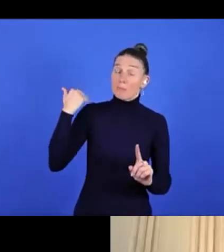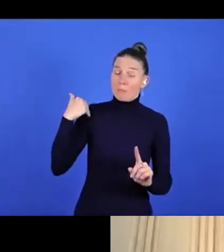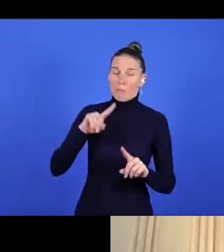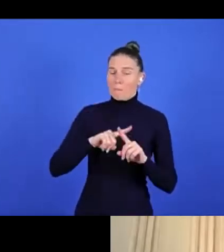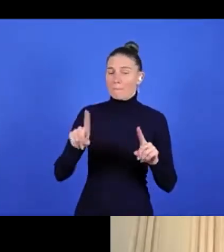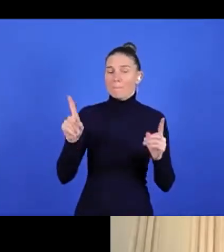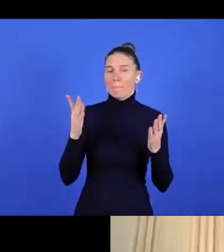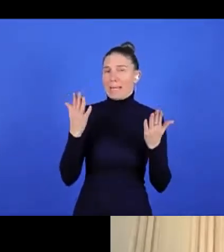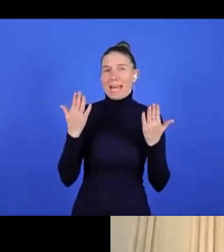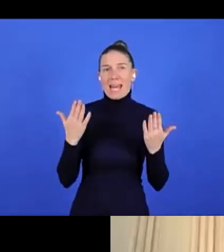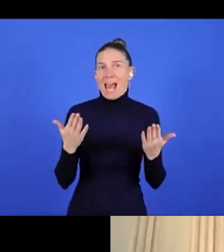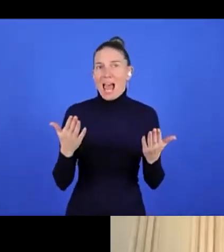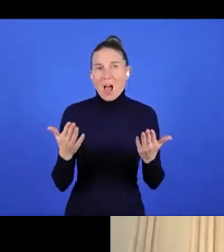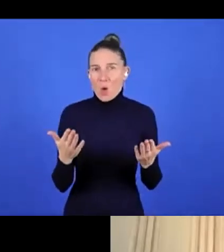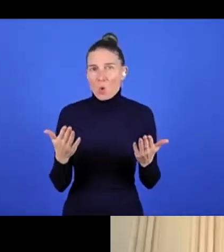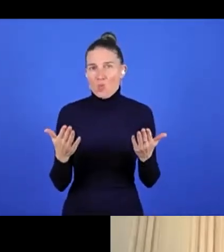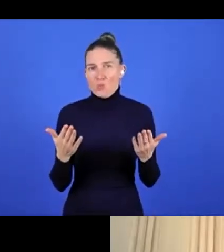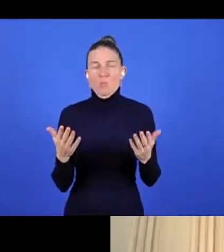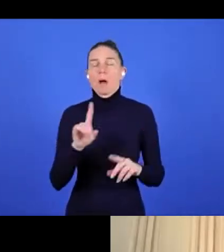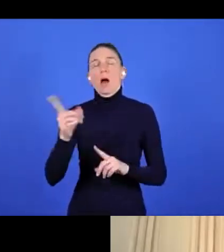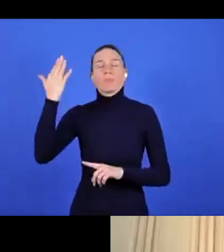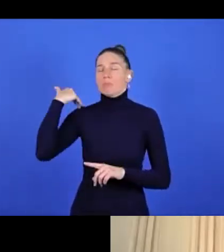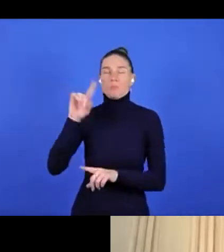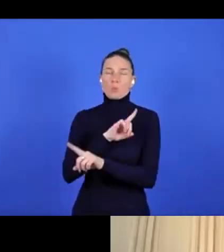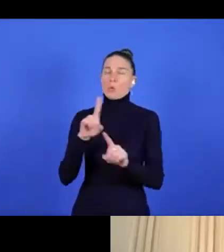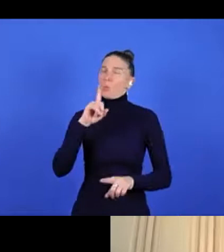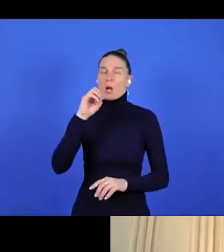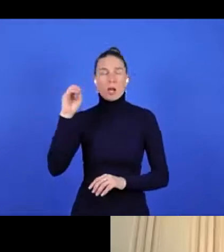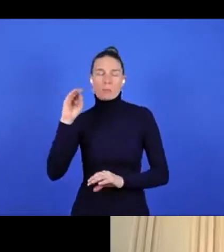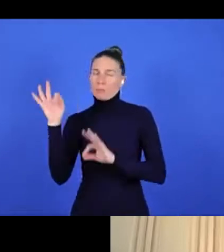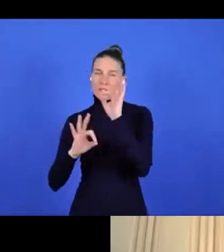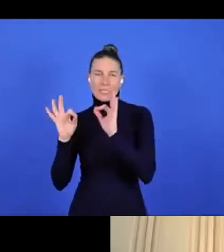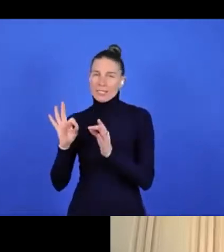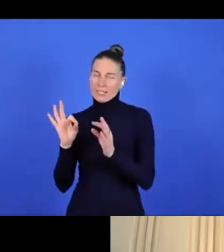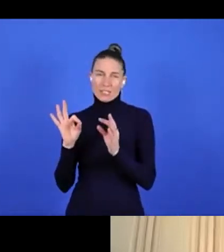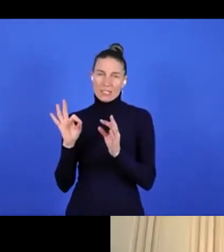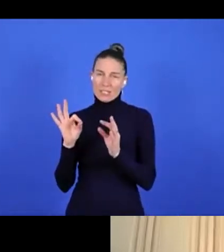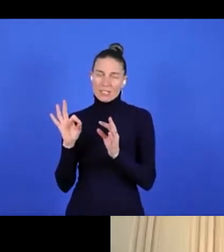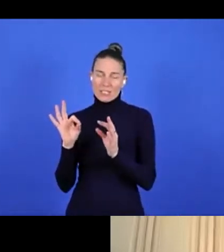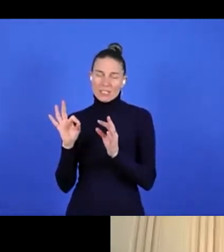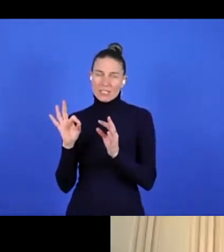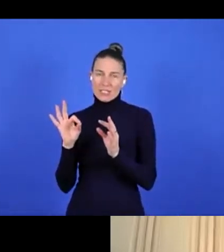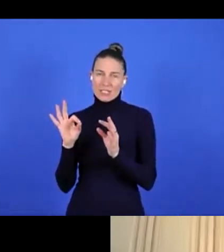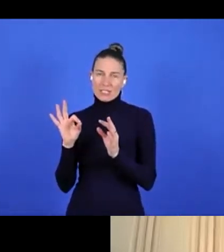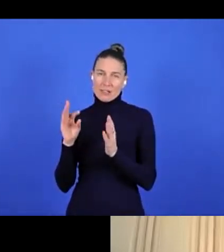there used to be financial